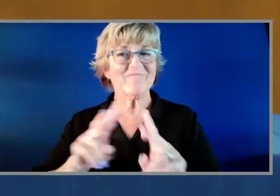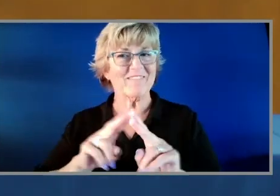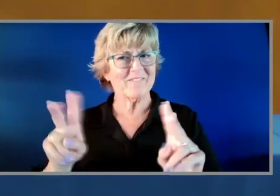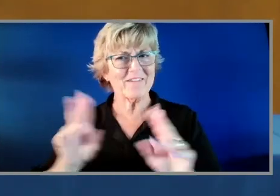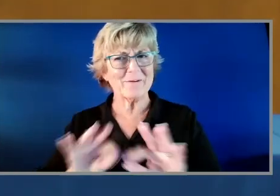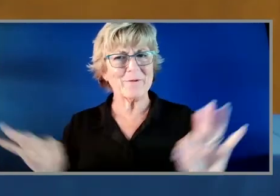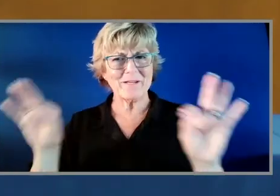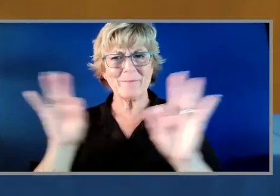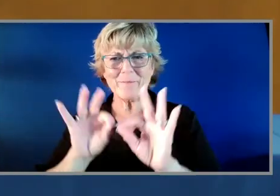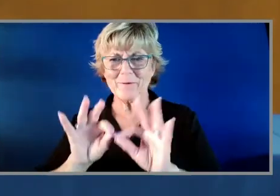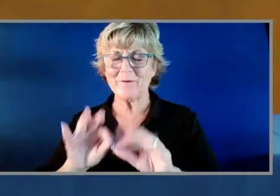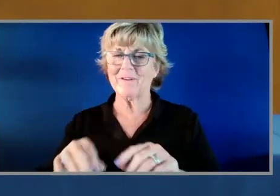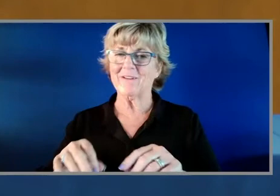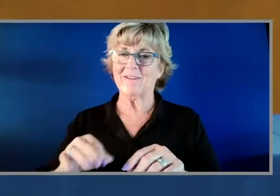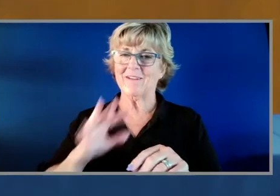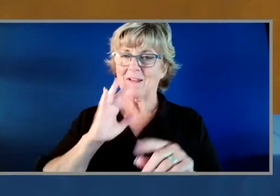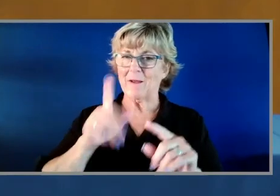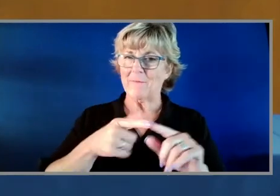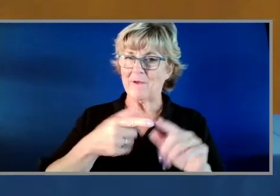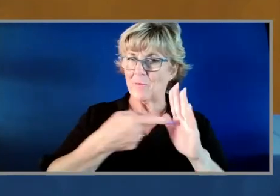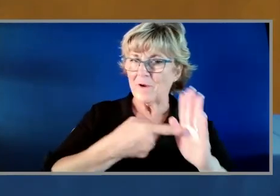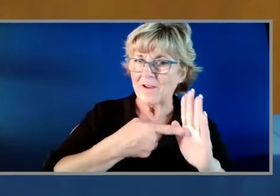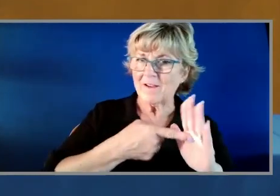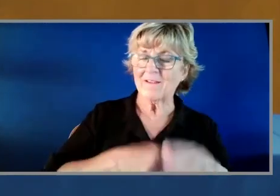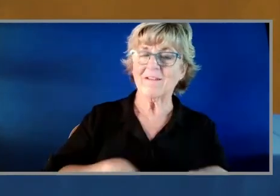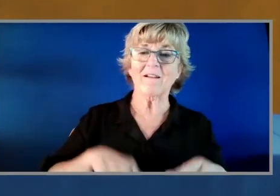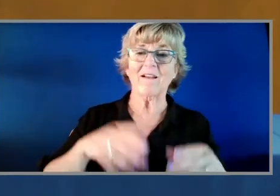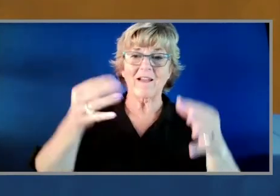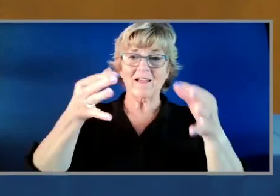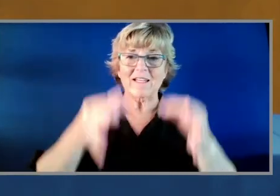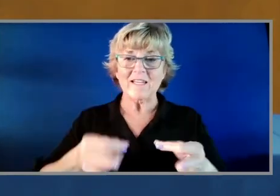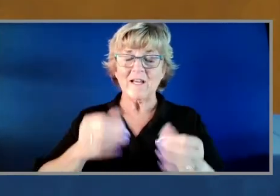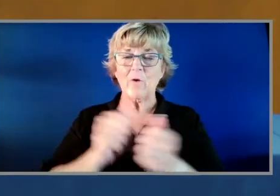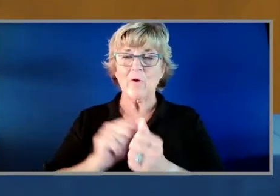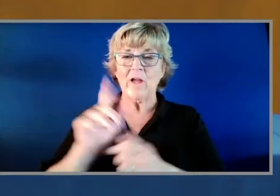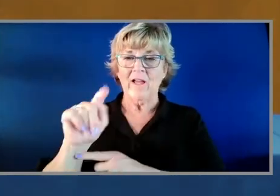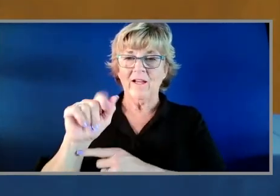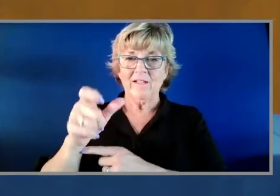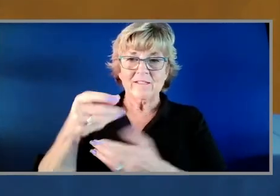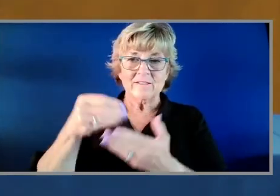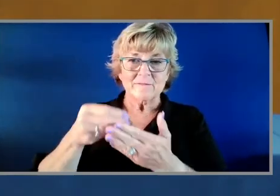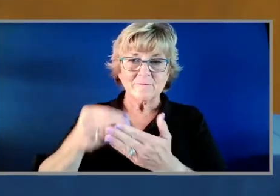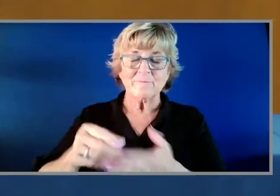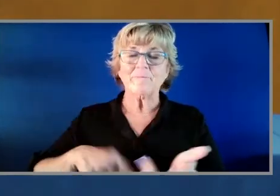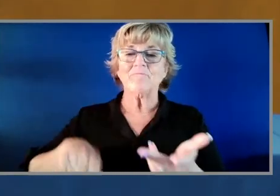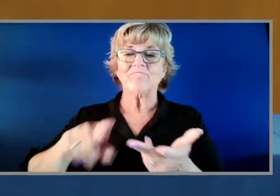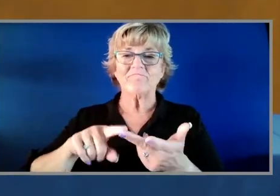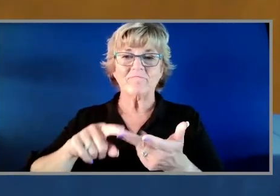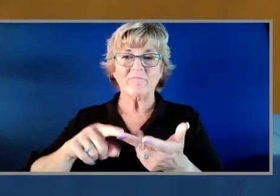Studio: A bit less important, but it really is important because it goes to not only representation, but decisions